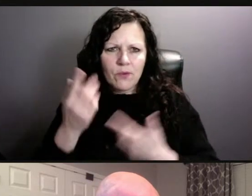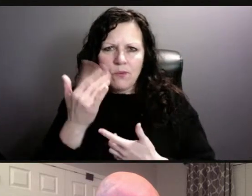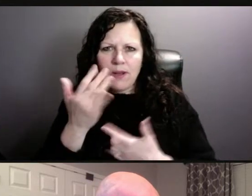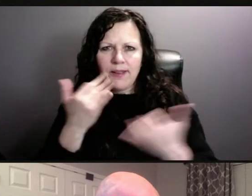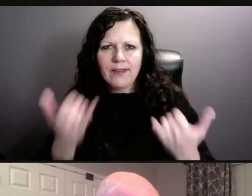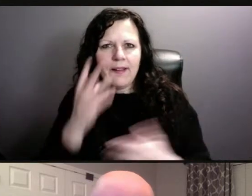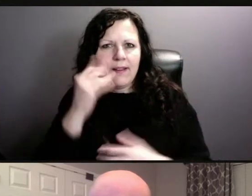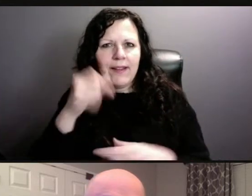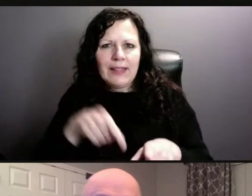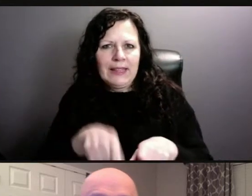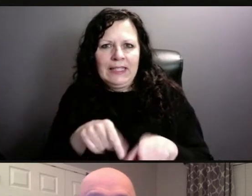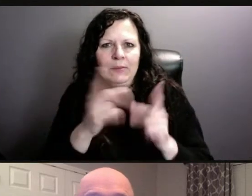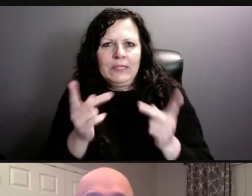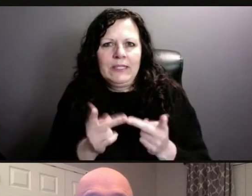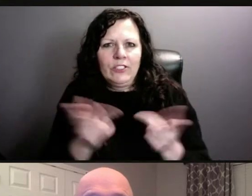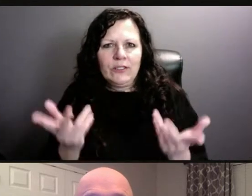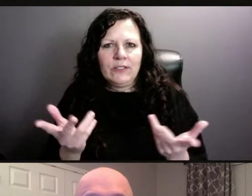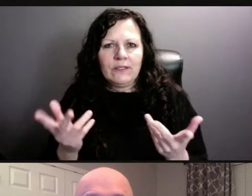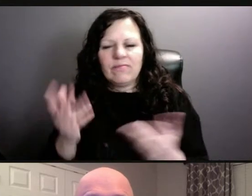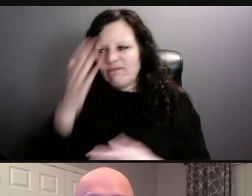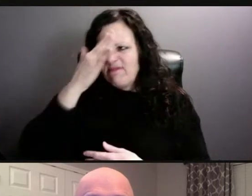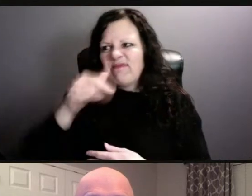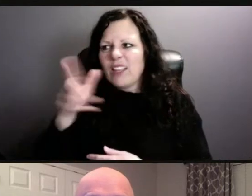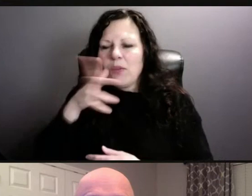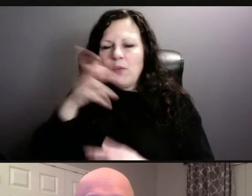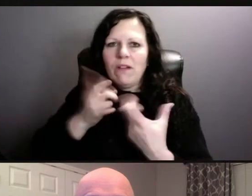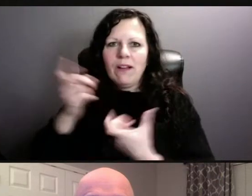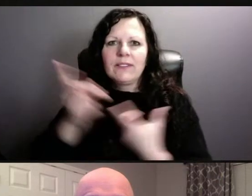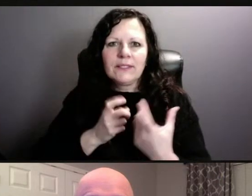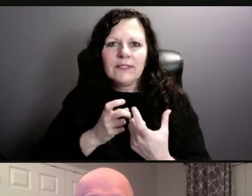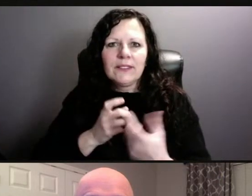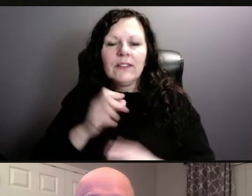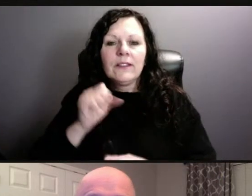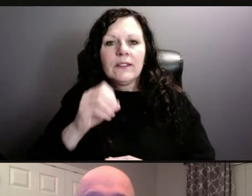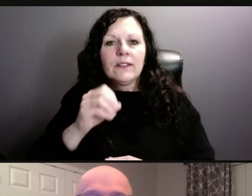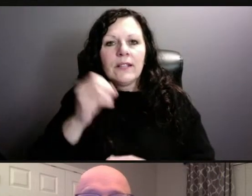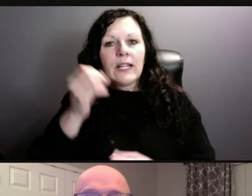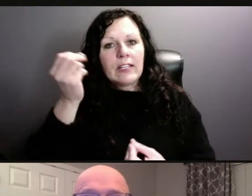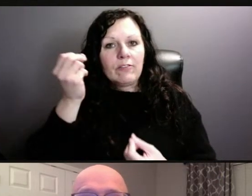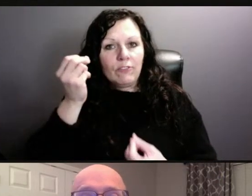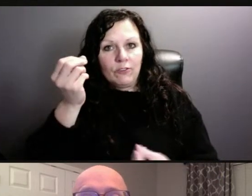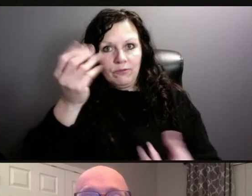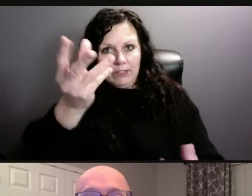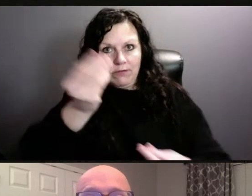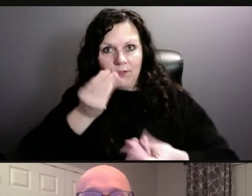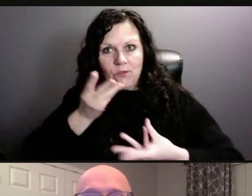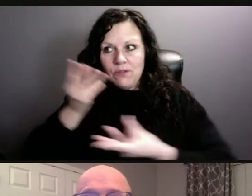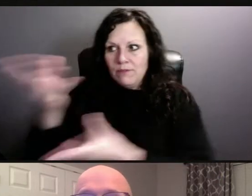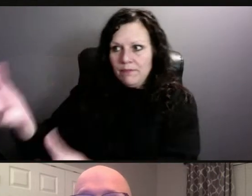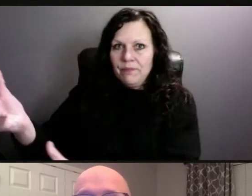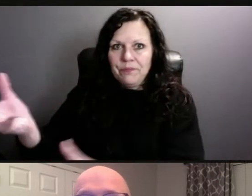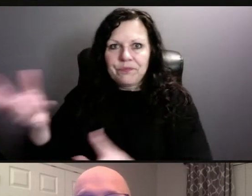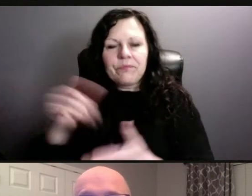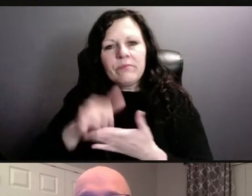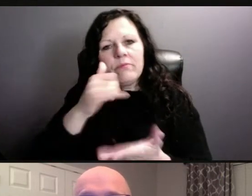AND THE LEFT HAND IN MY HAND RIGHT NOW IS HOW WE GET HERE.